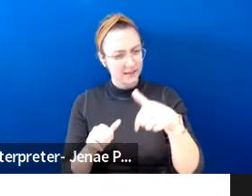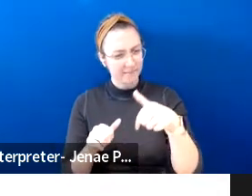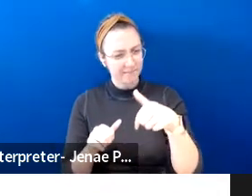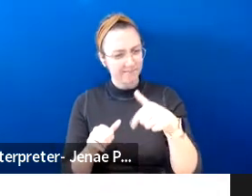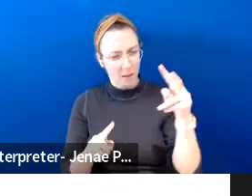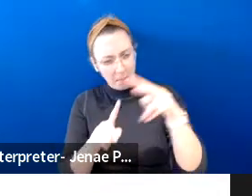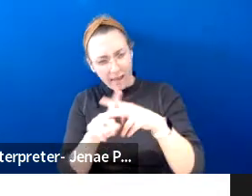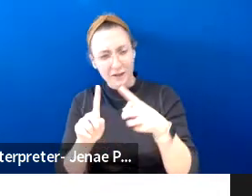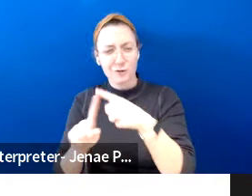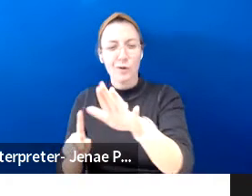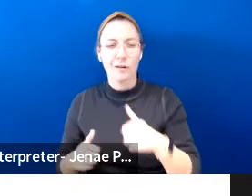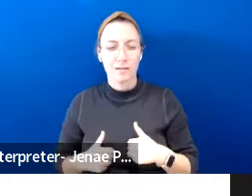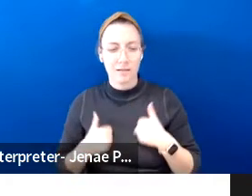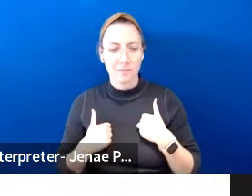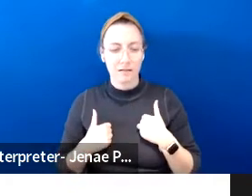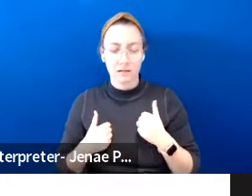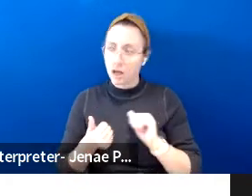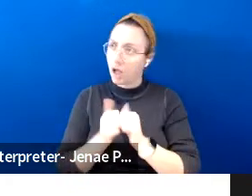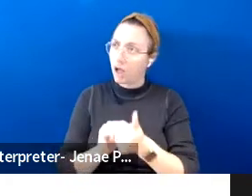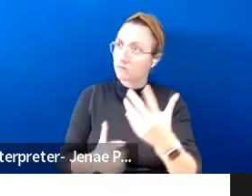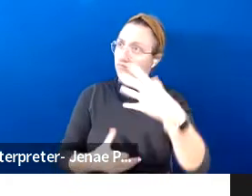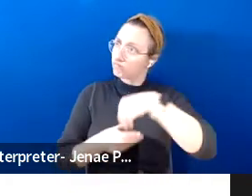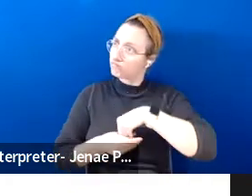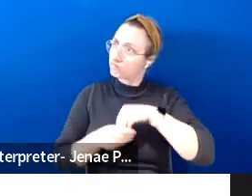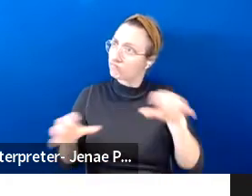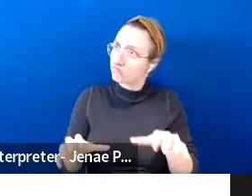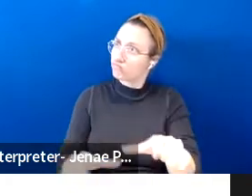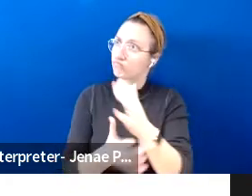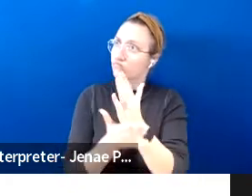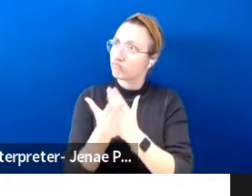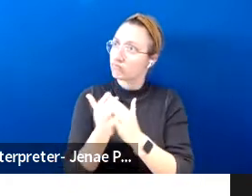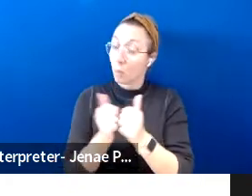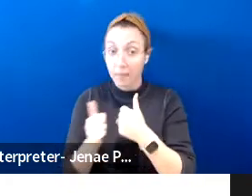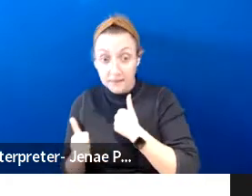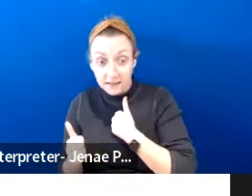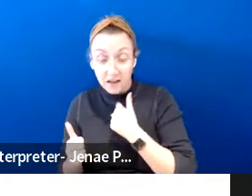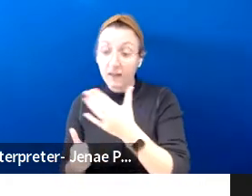How can you implement some of it with yourselves and also with your students?